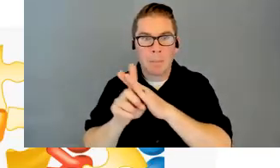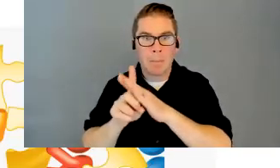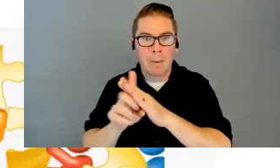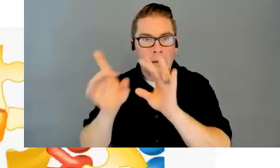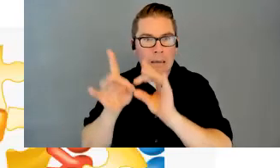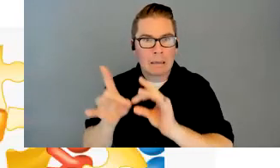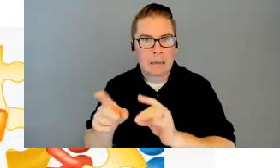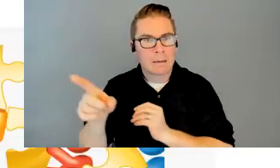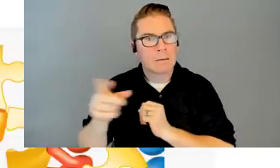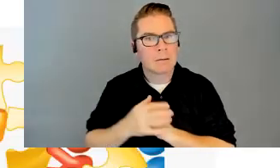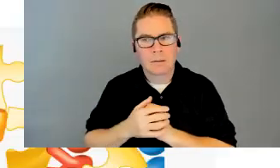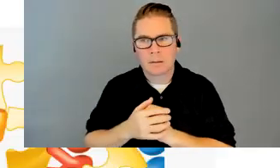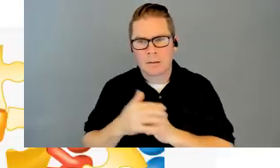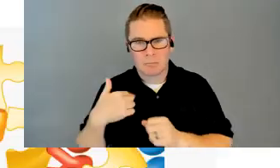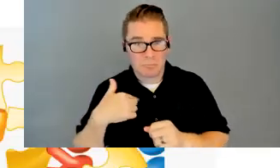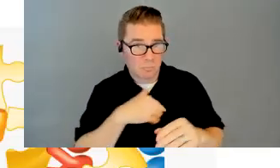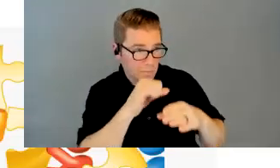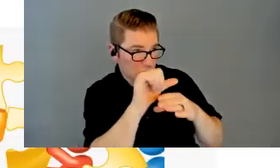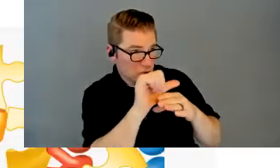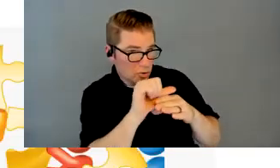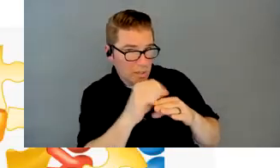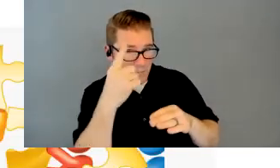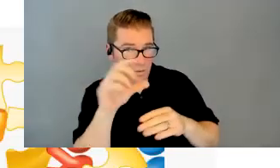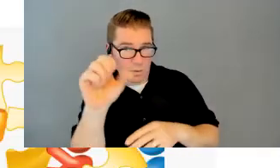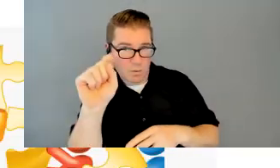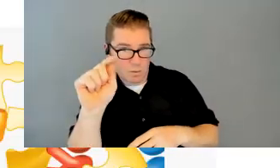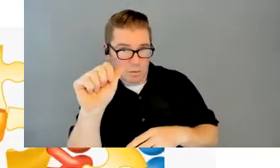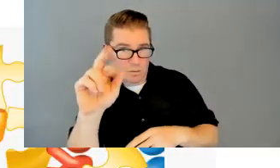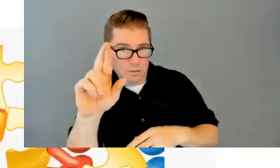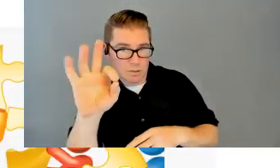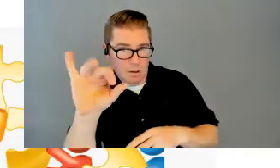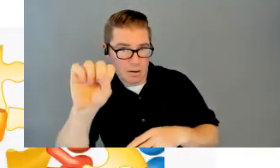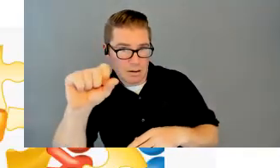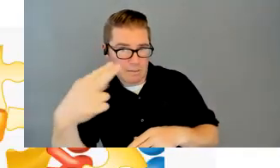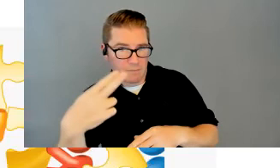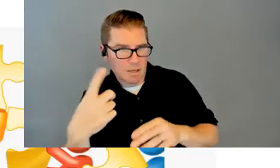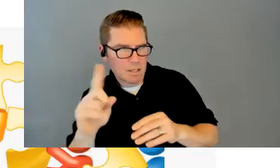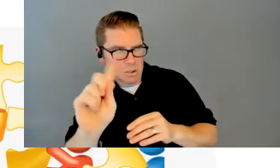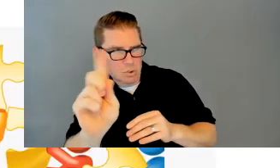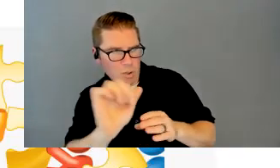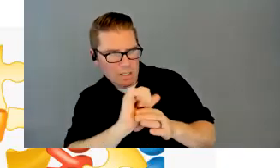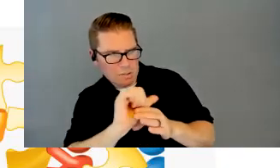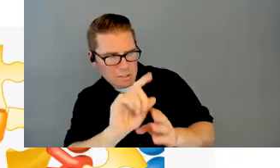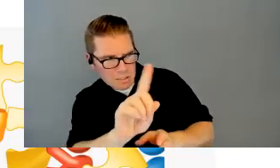Where can we get training on Starfish? Karl, message me and I will help you find that answer